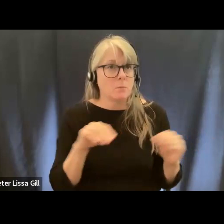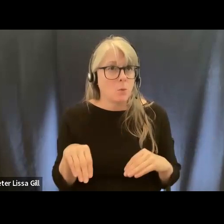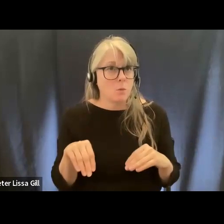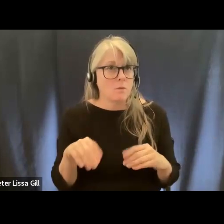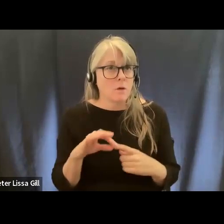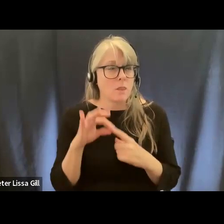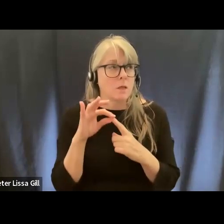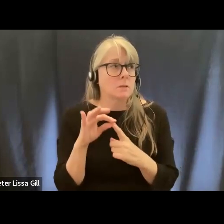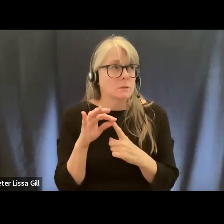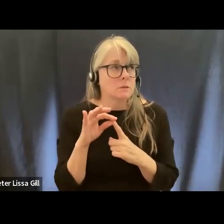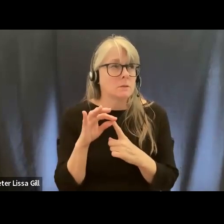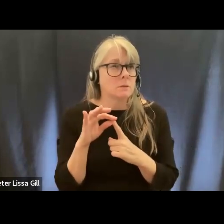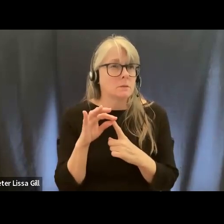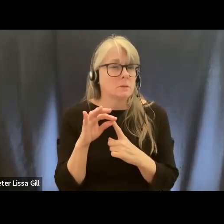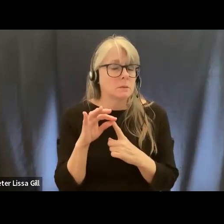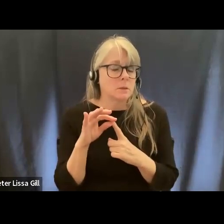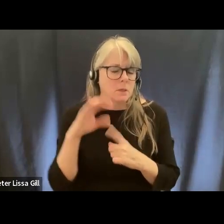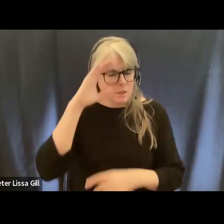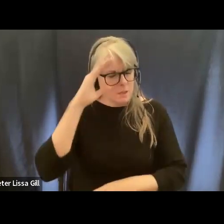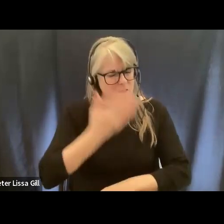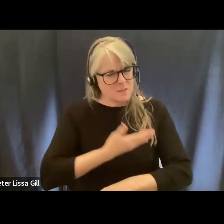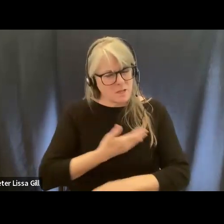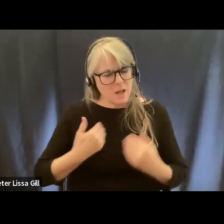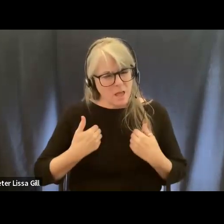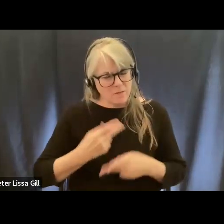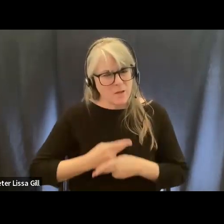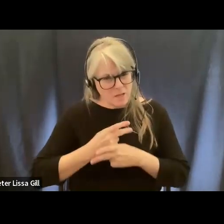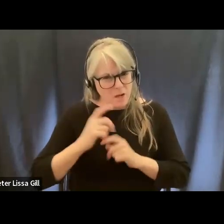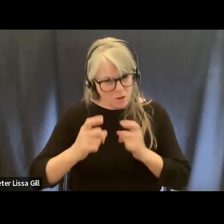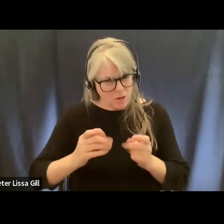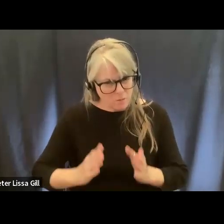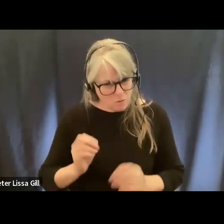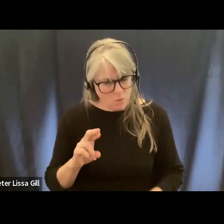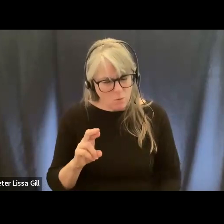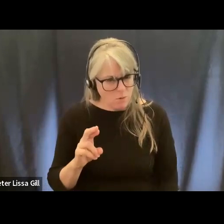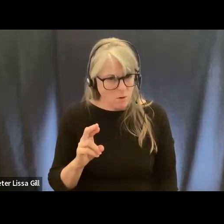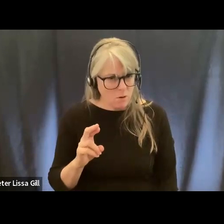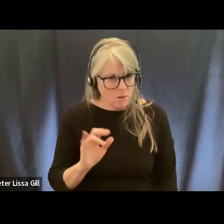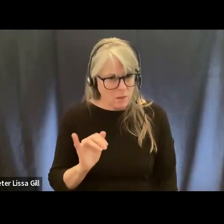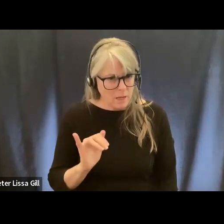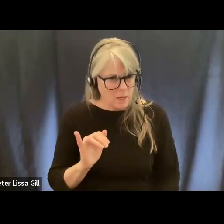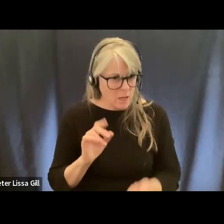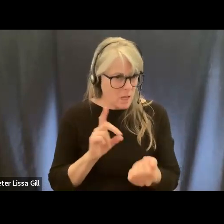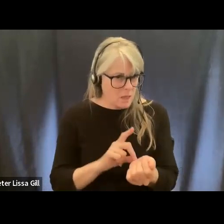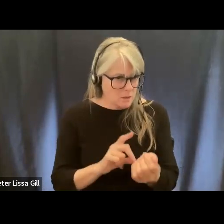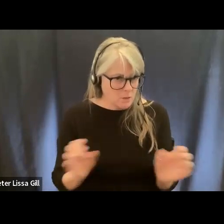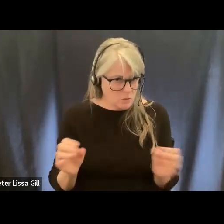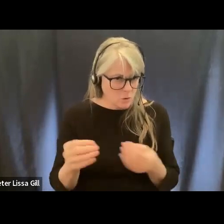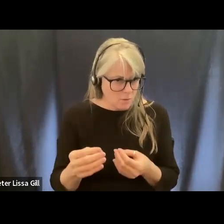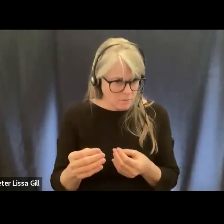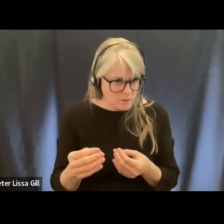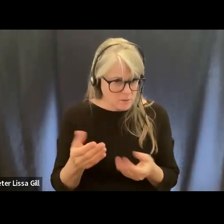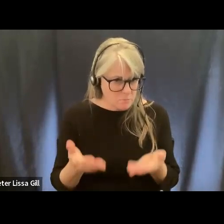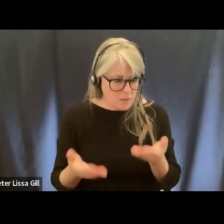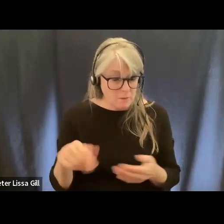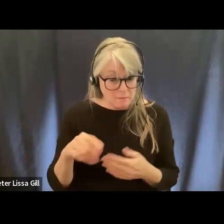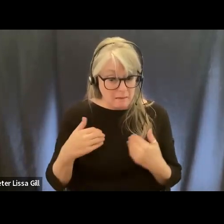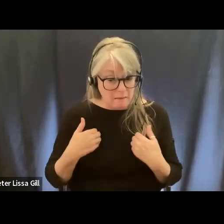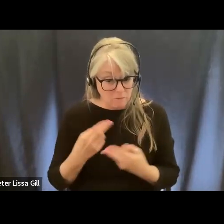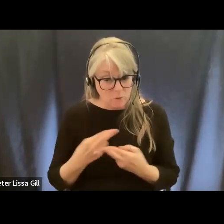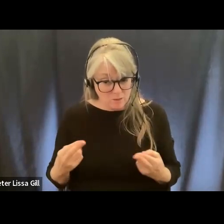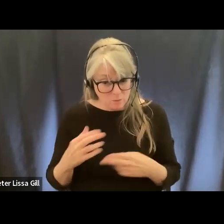Does your son have a caregiver or does? Like the doctors office that he deals with, maybe they have some resources also.